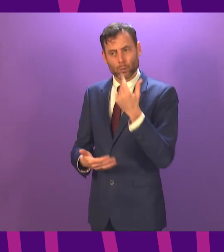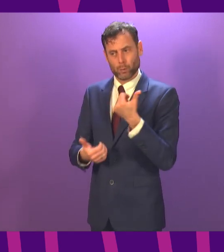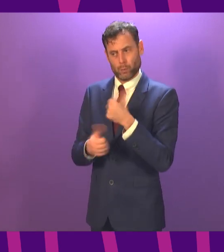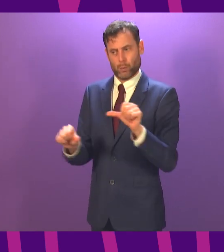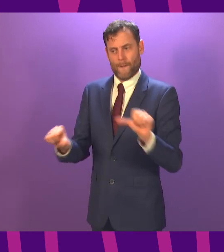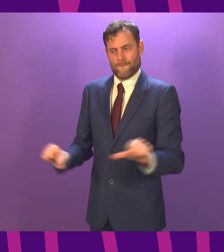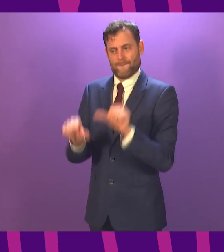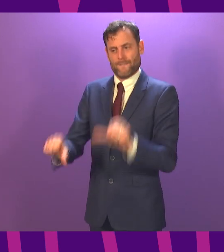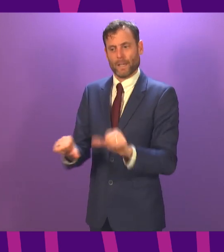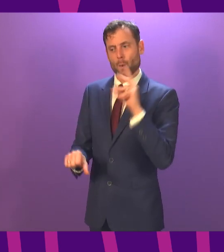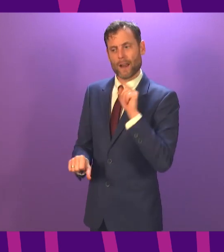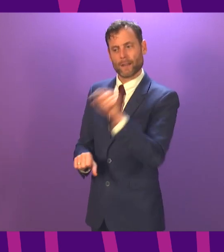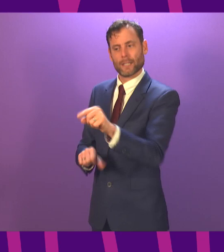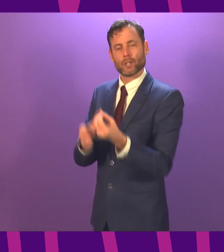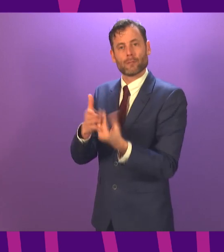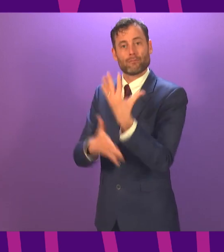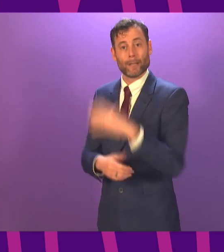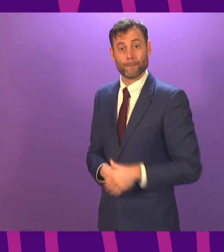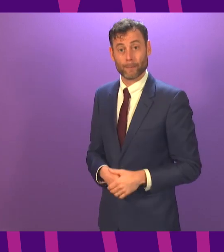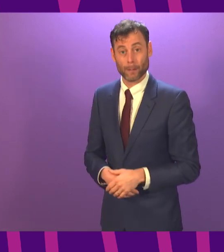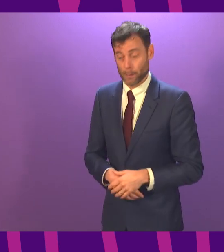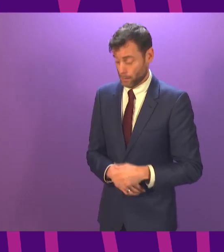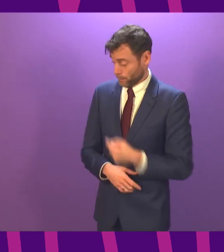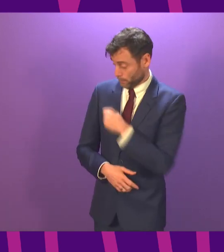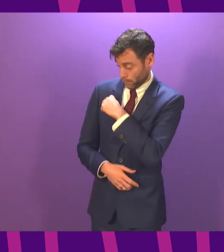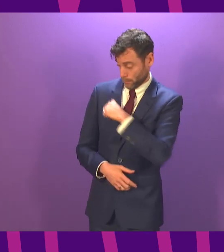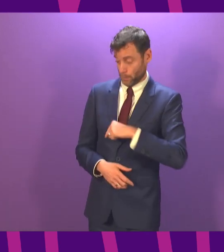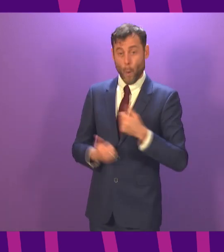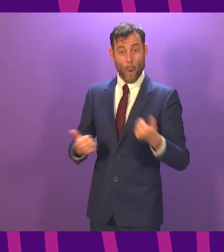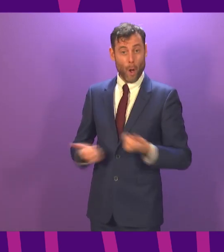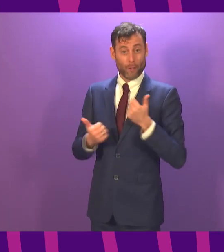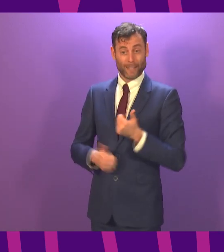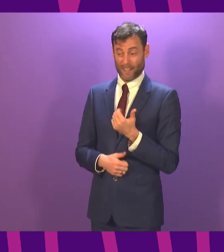As I said earlier, more than 50,000 people in Scotland have already had their first dose